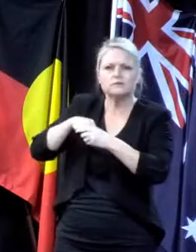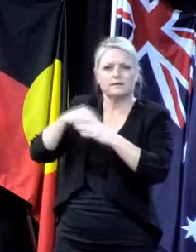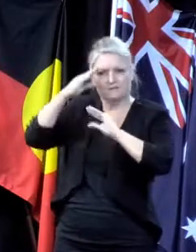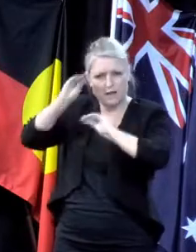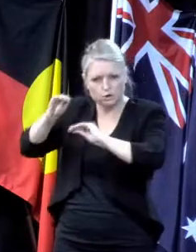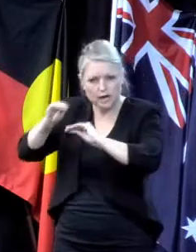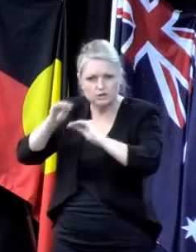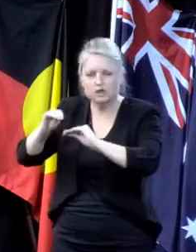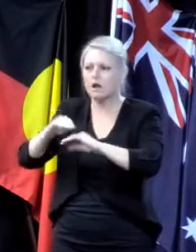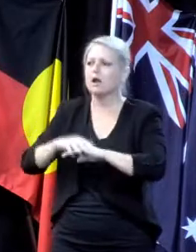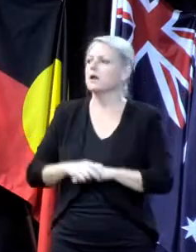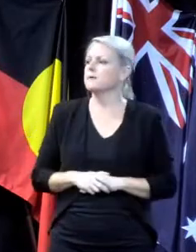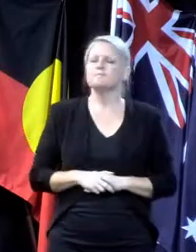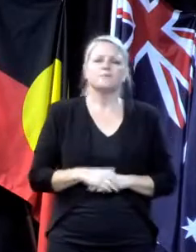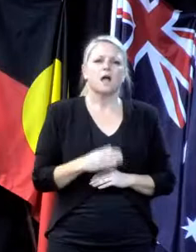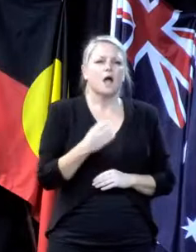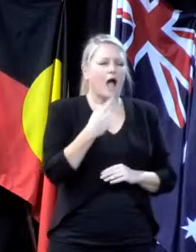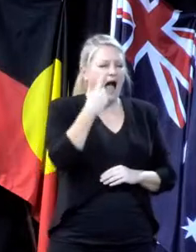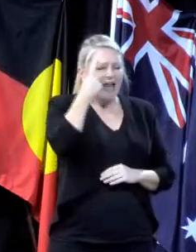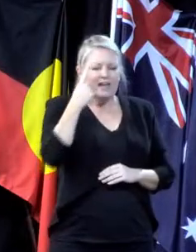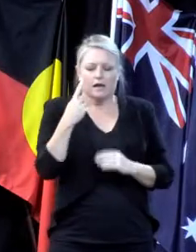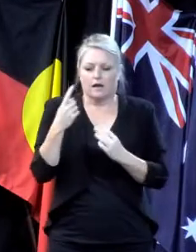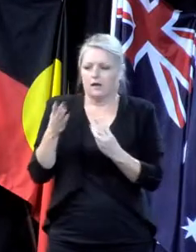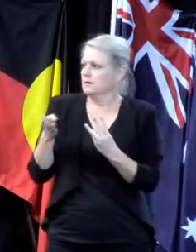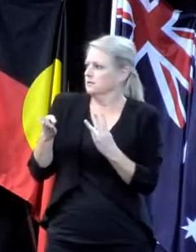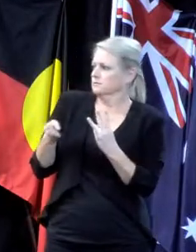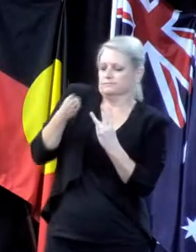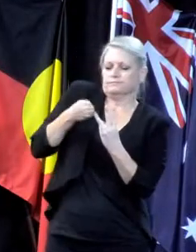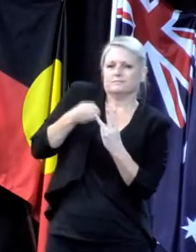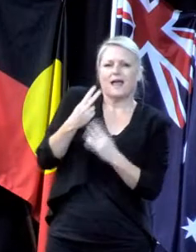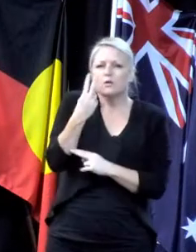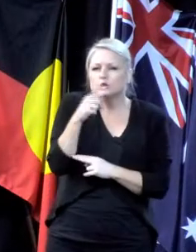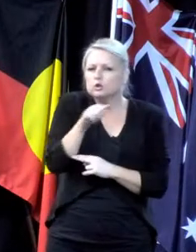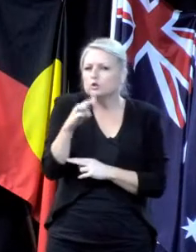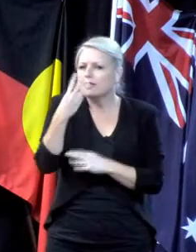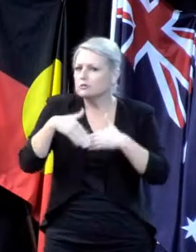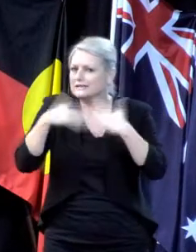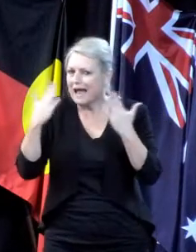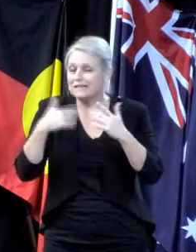It went for two or three days, I think, from memory. Yes, so the principal took along their chosen members